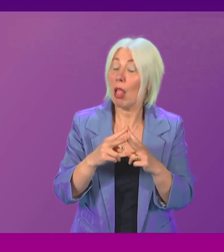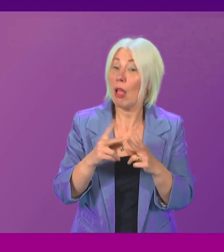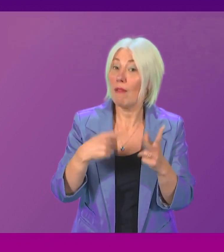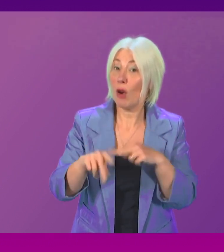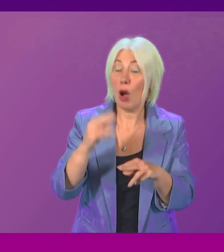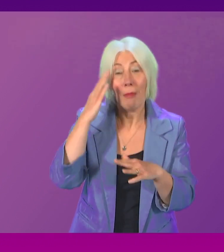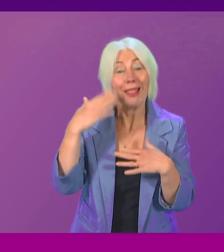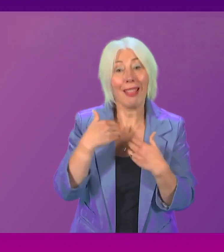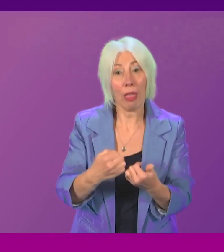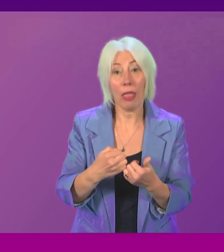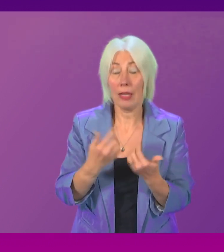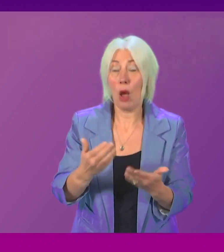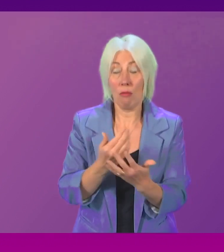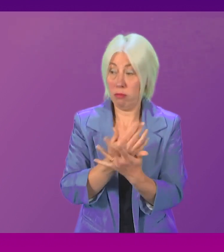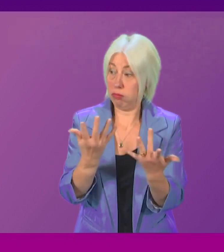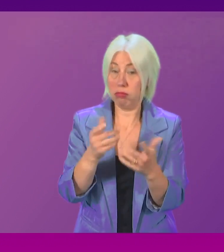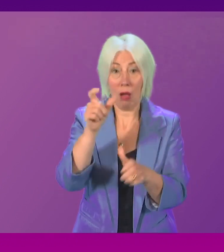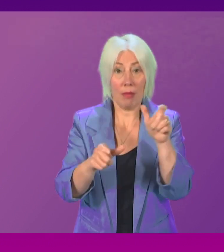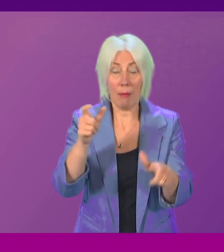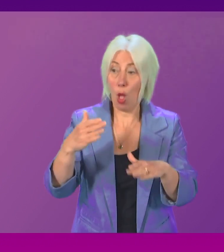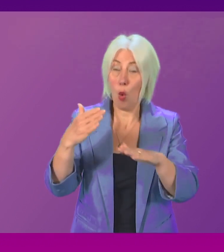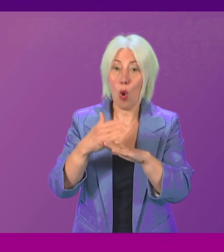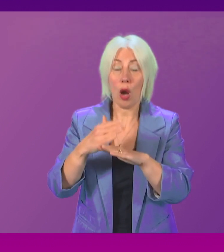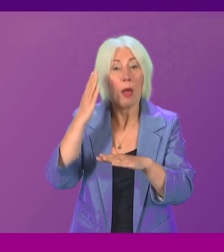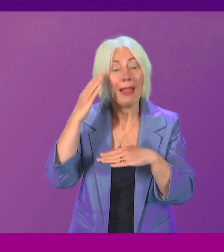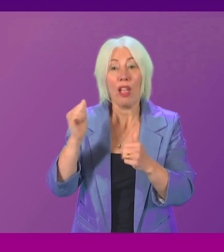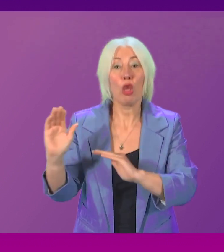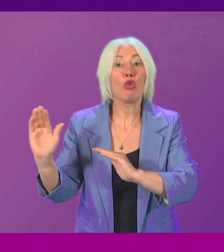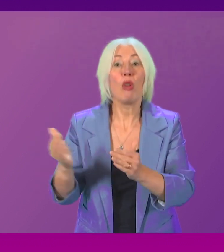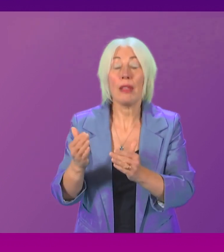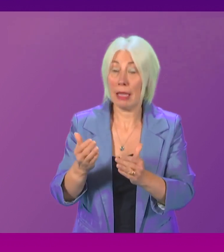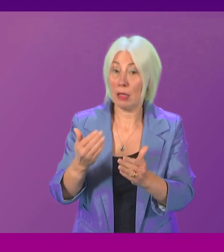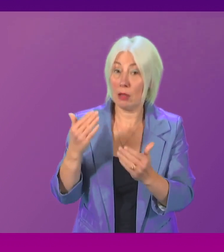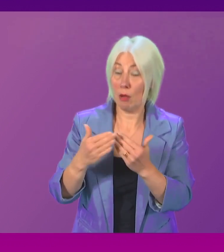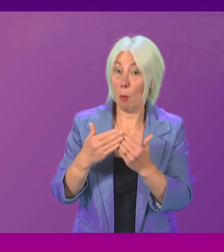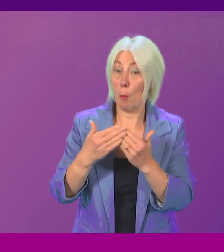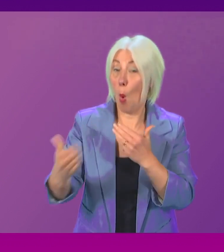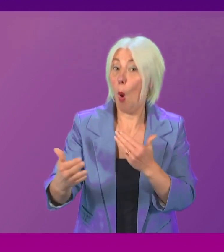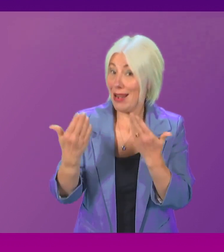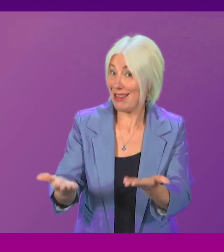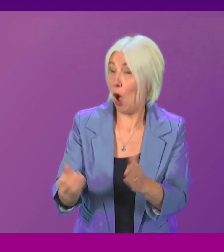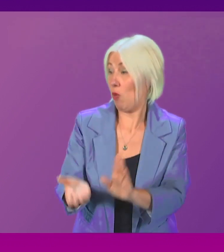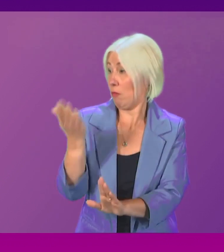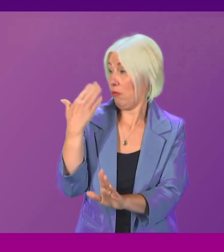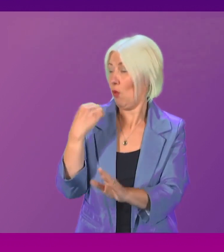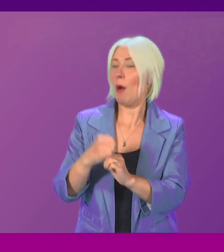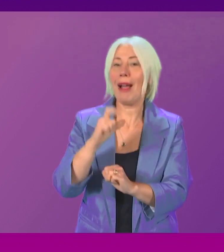We see many more people working in mental health services than was previously the case. Coming directly to child and adolescent mental health services, because they are important